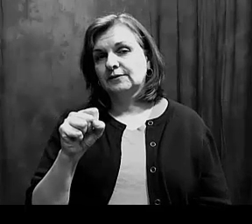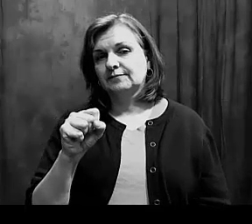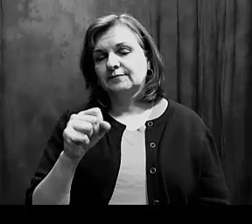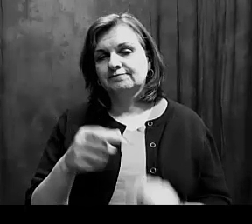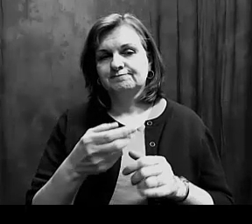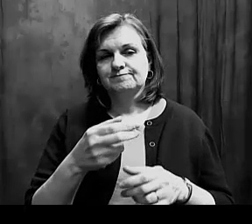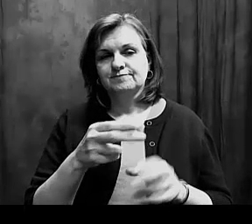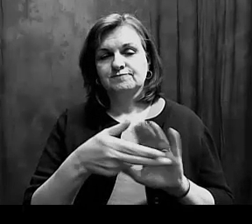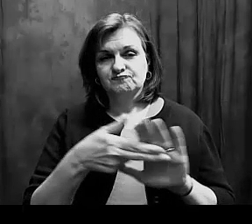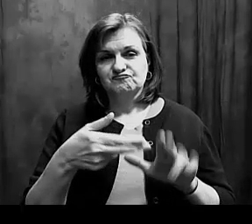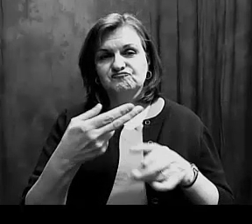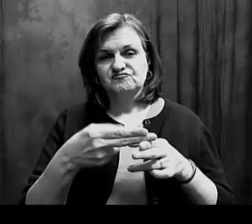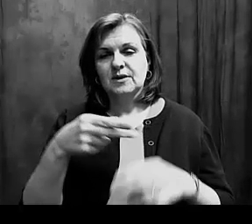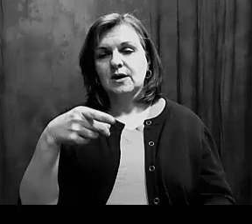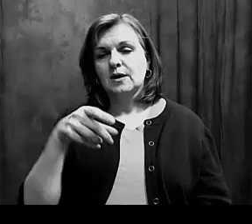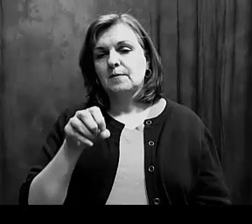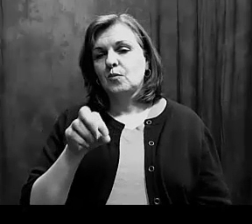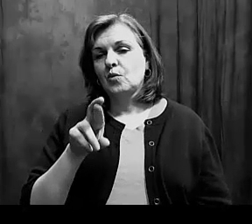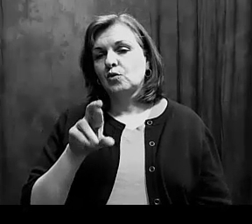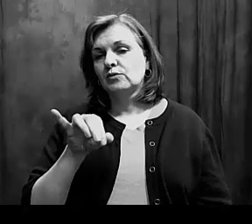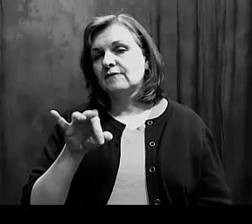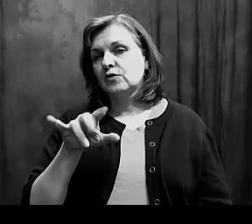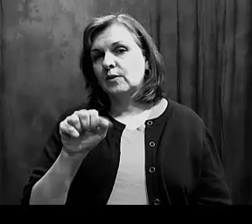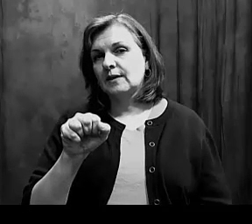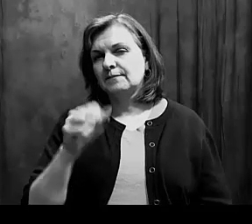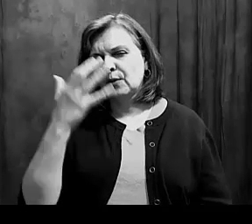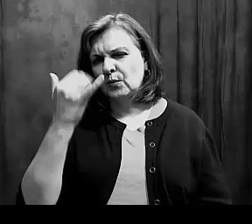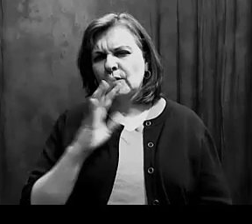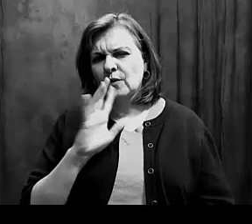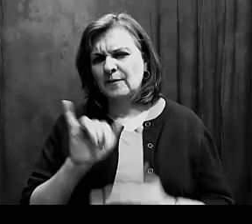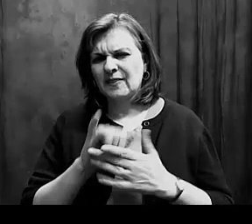or Porifera. Why do we stop here first?